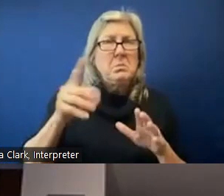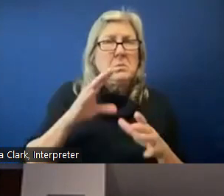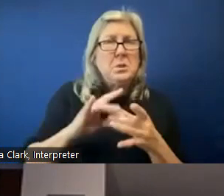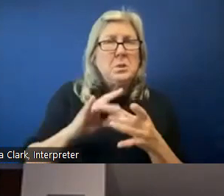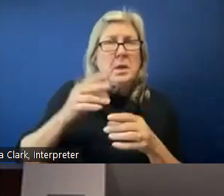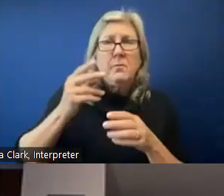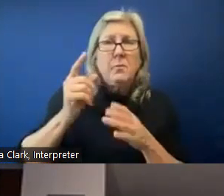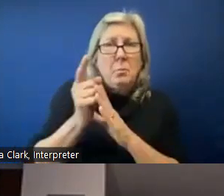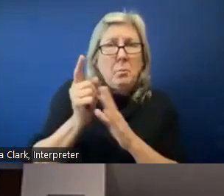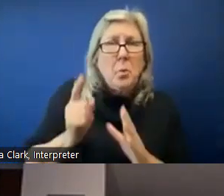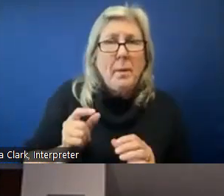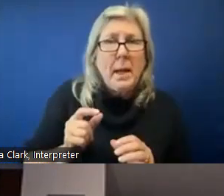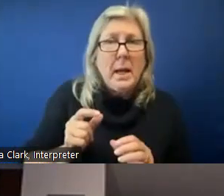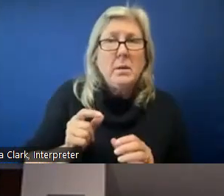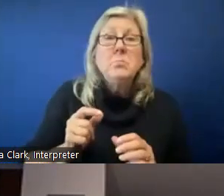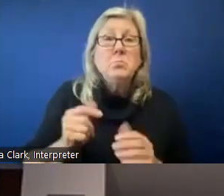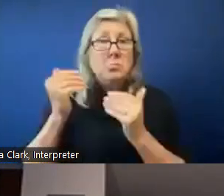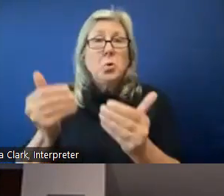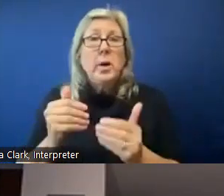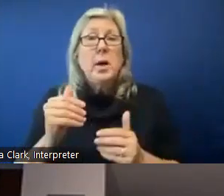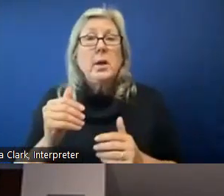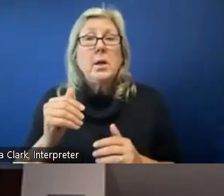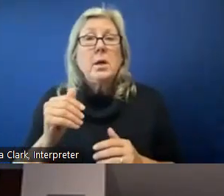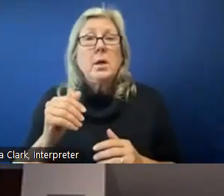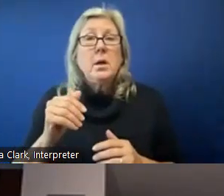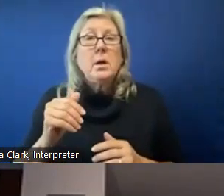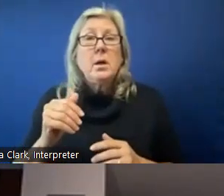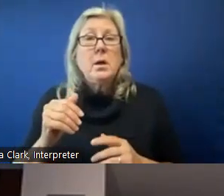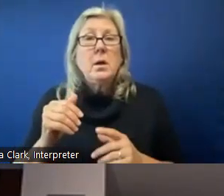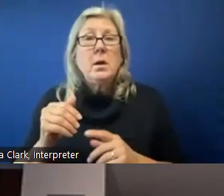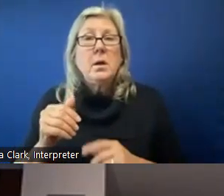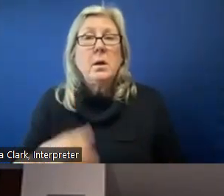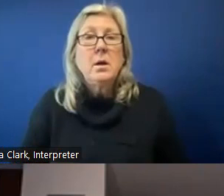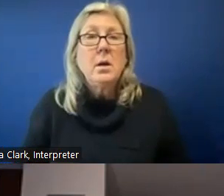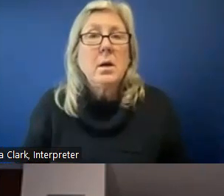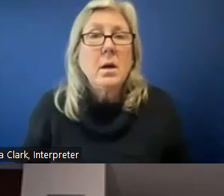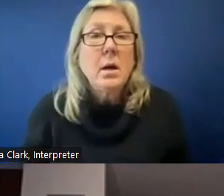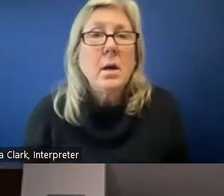Go ahead, Sharon. >> . Go ahead. >> I'm Sharon. I've been in the disability